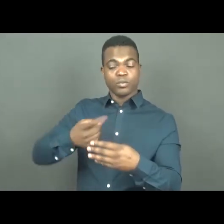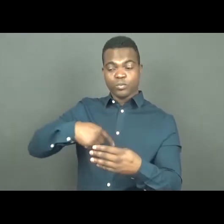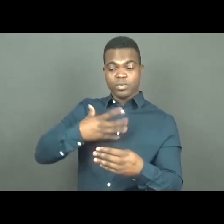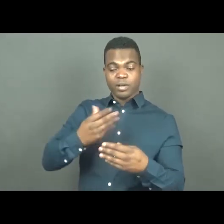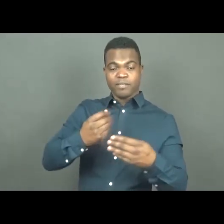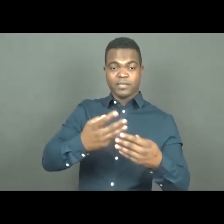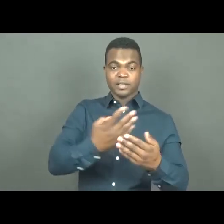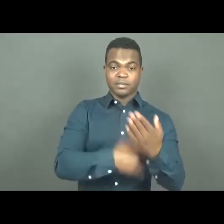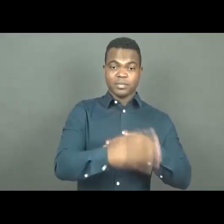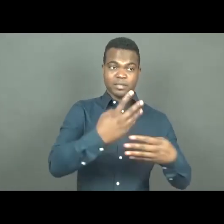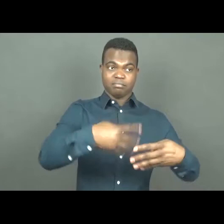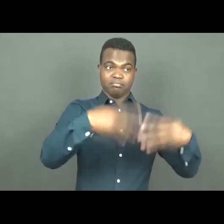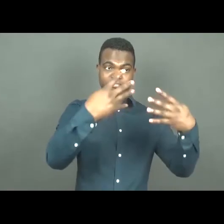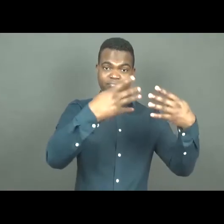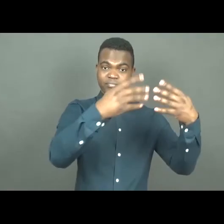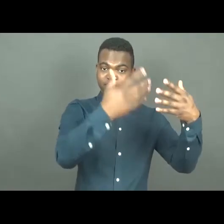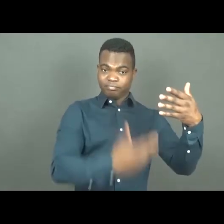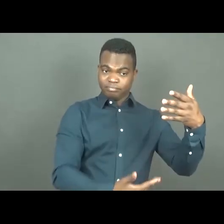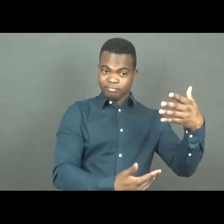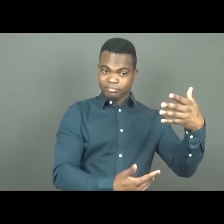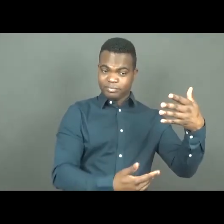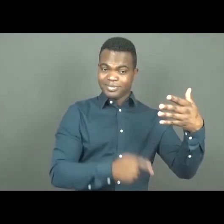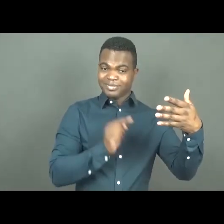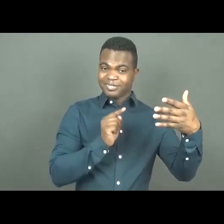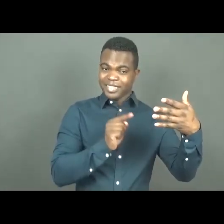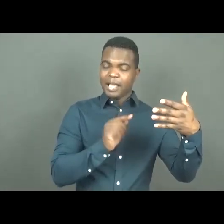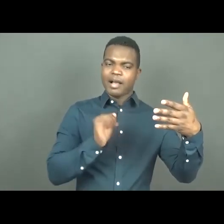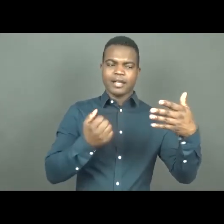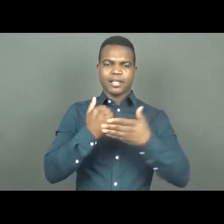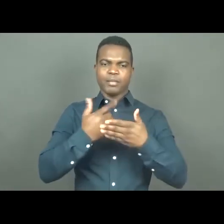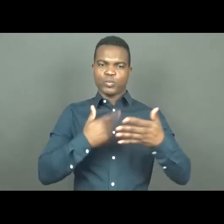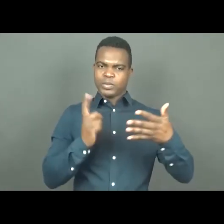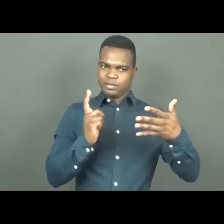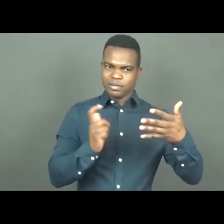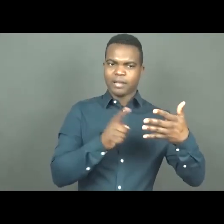that you could start, in terms of how do we allocate resources? And how would we resource